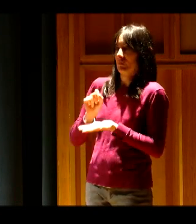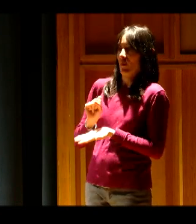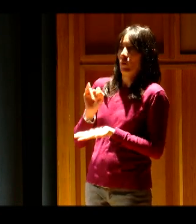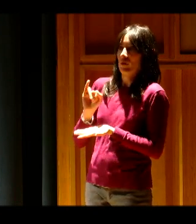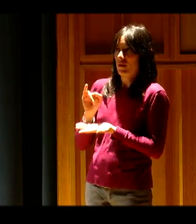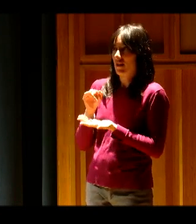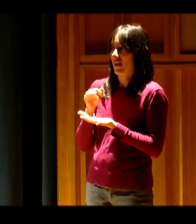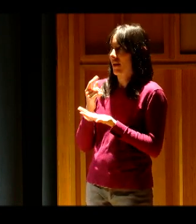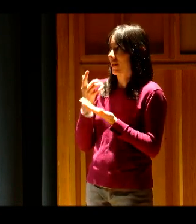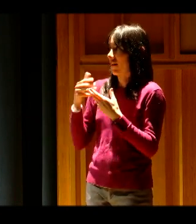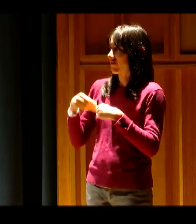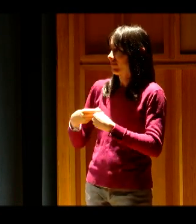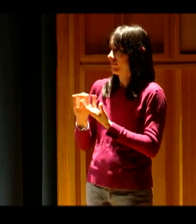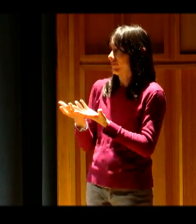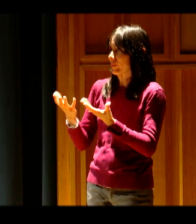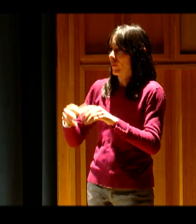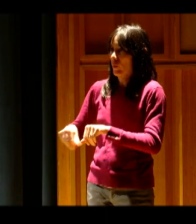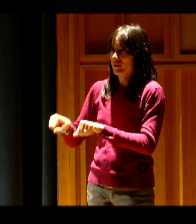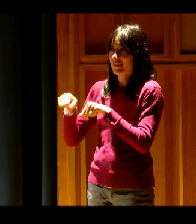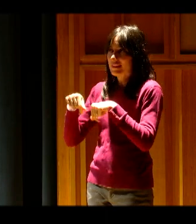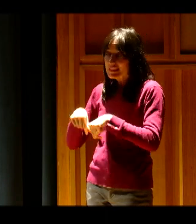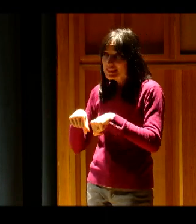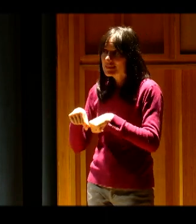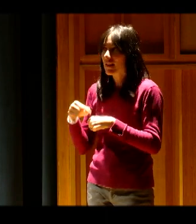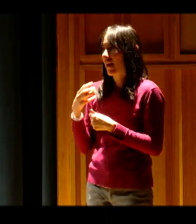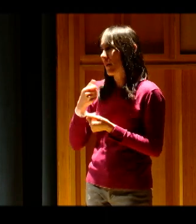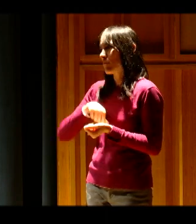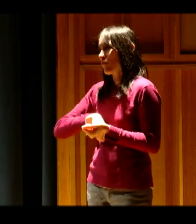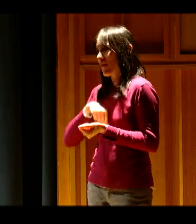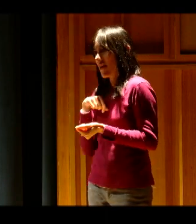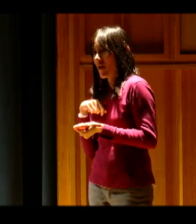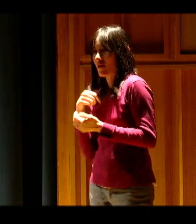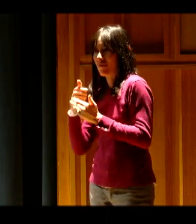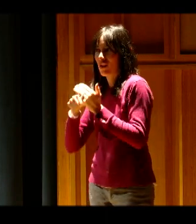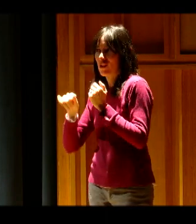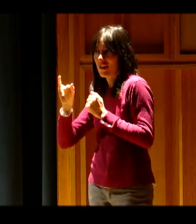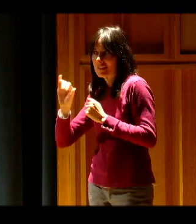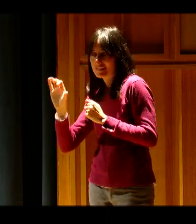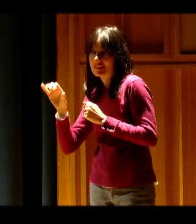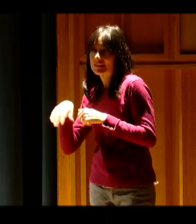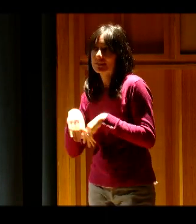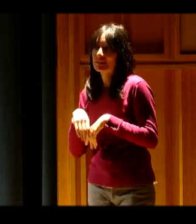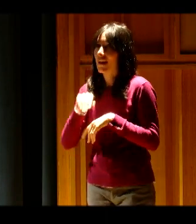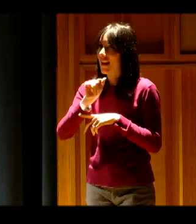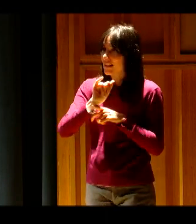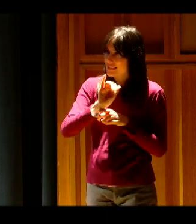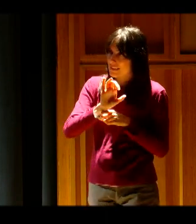And so proud to be a part of organizations such as the AIC and the IIC and all the other major